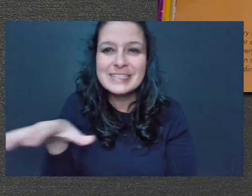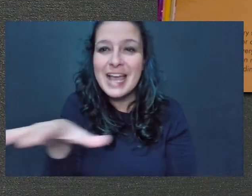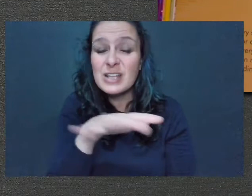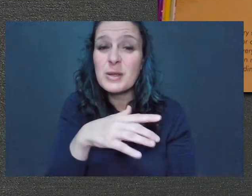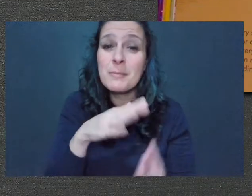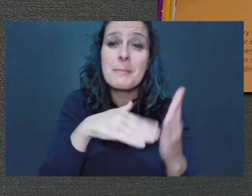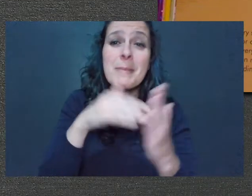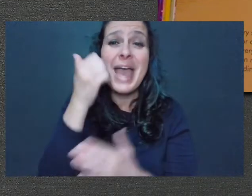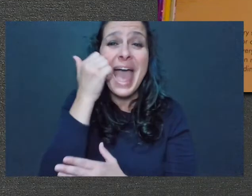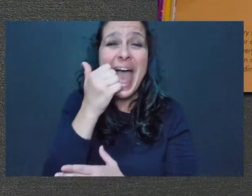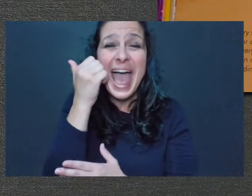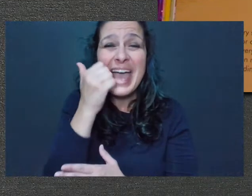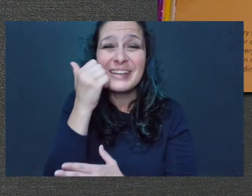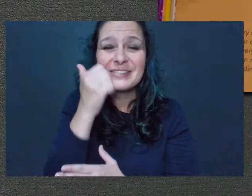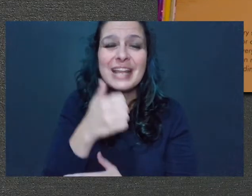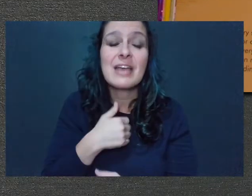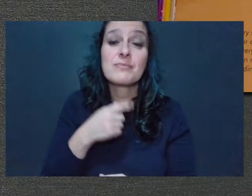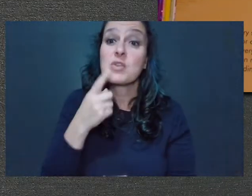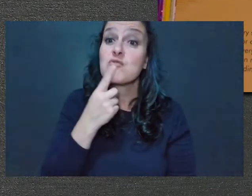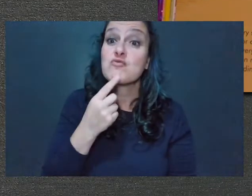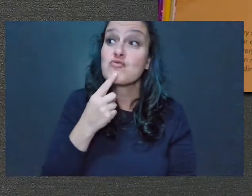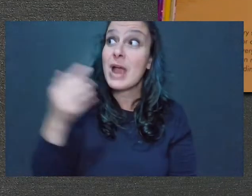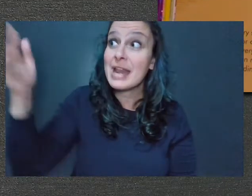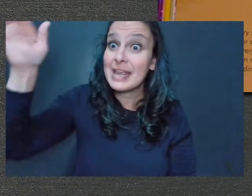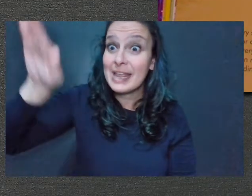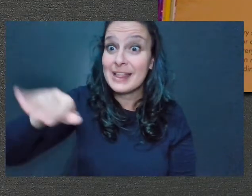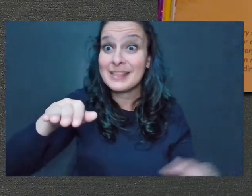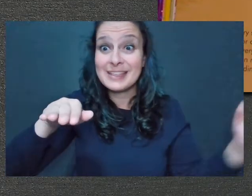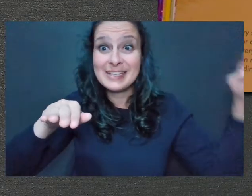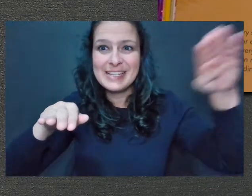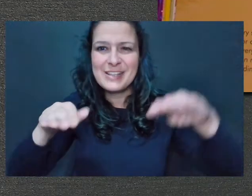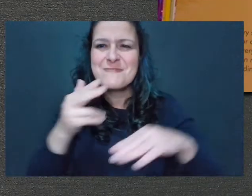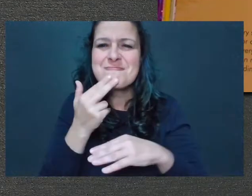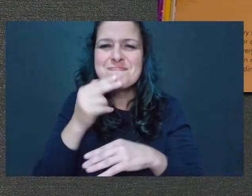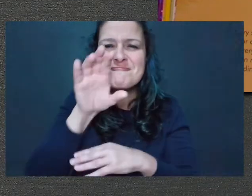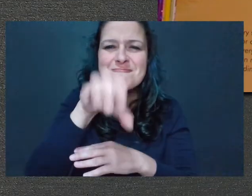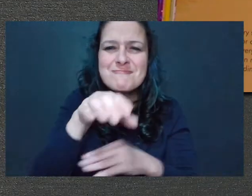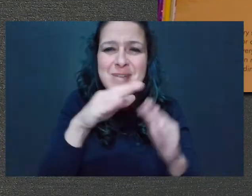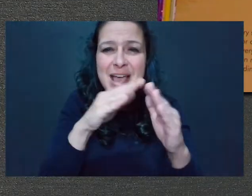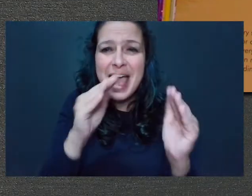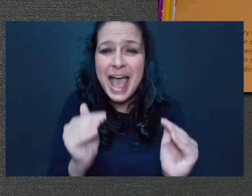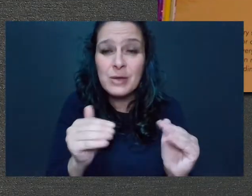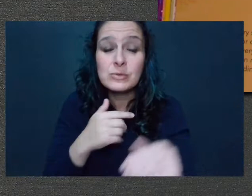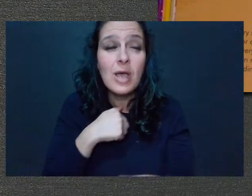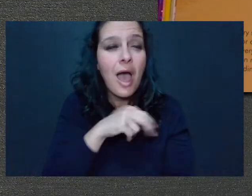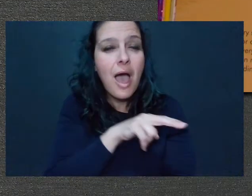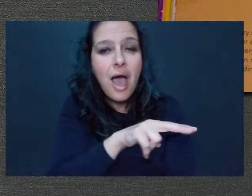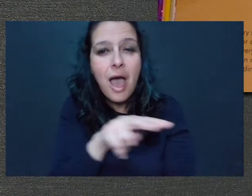"and a house nestled between red hills. "Nothing was too small or too ordinary for her.